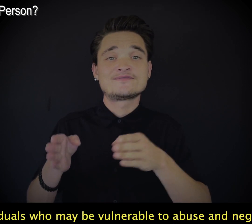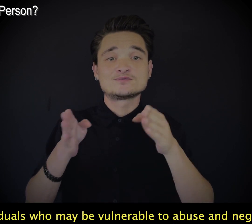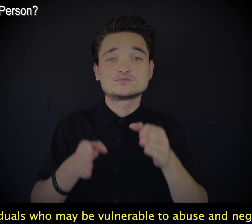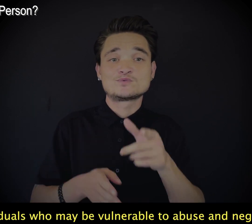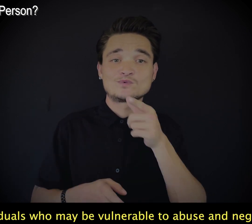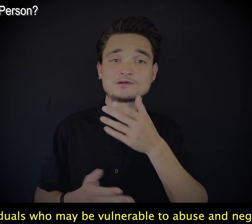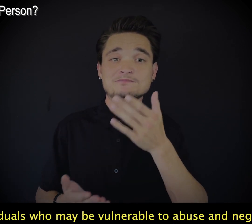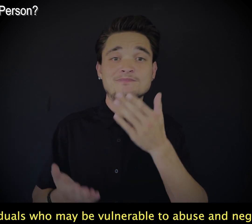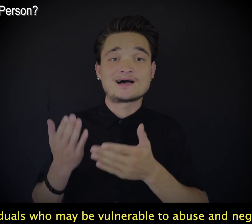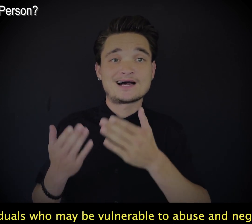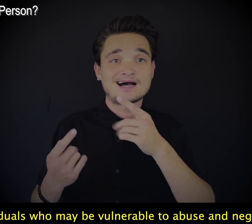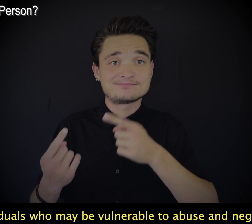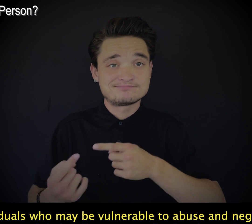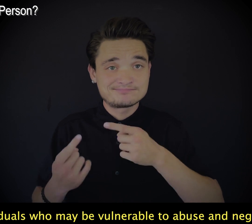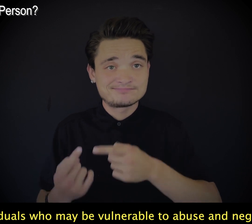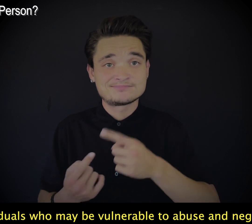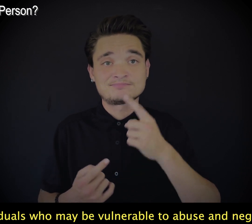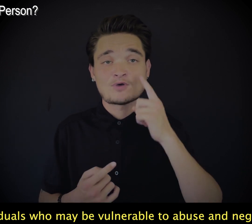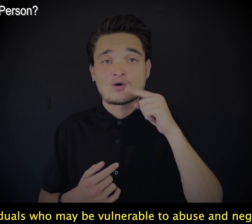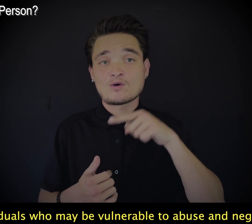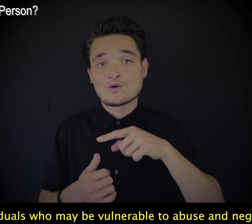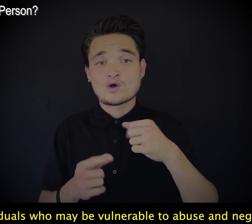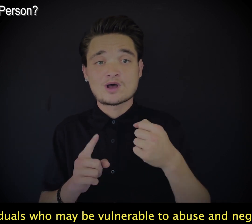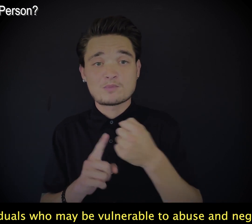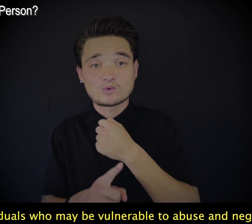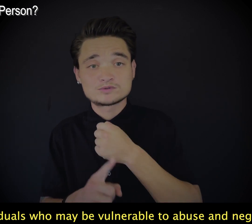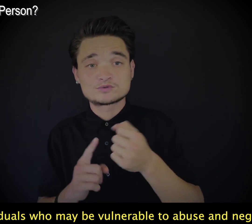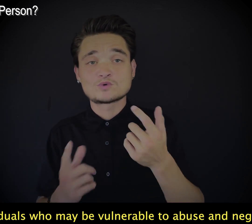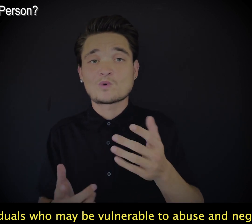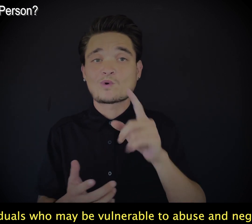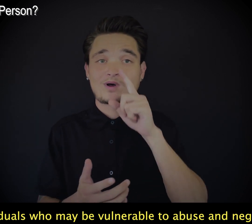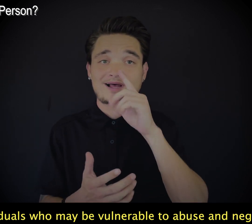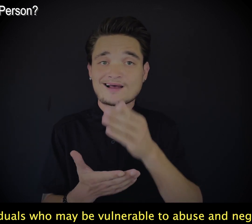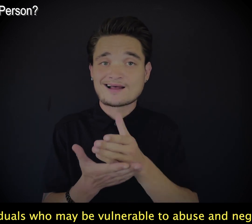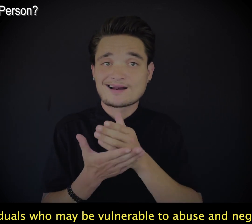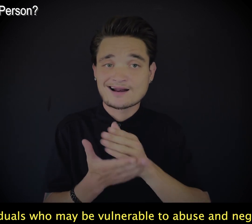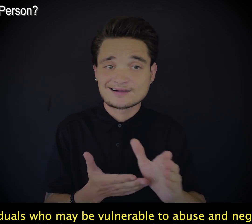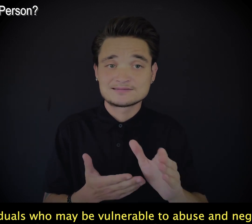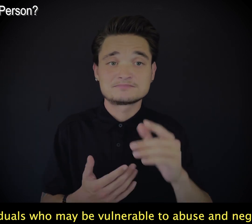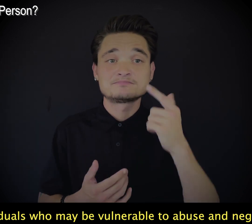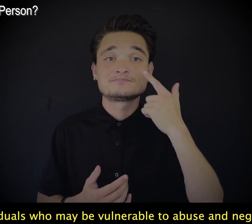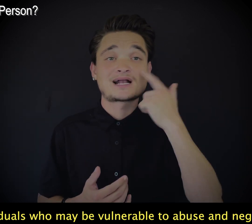Individuals who may be vulnerable to abuse and neglect because of their reliance on professional caregivers